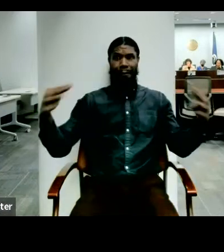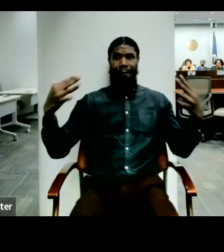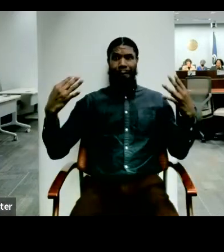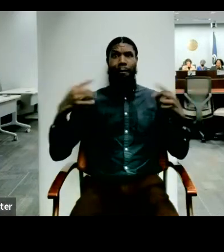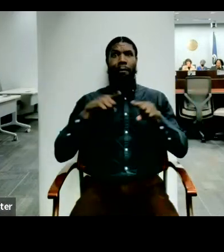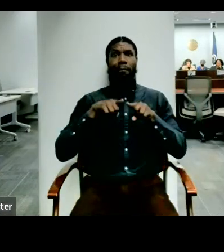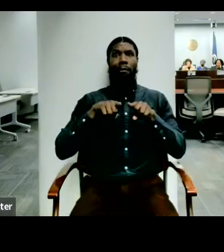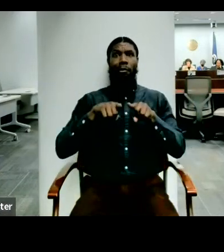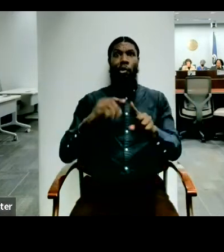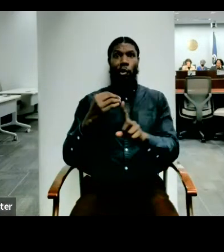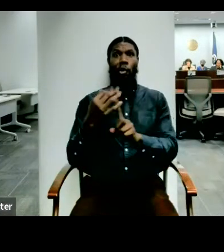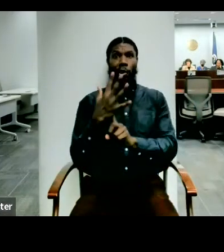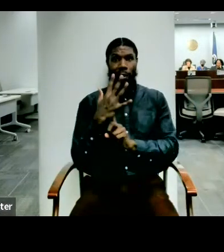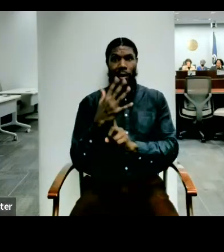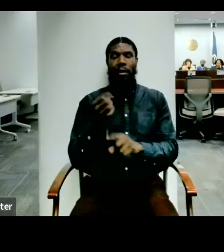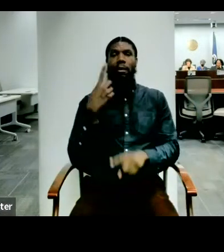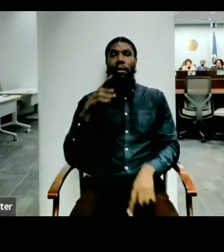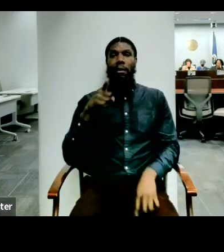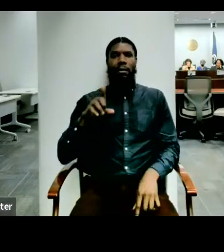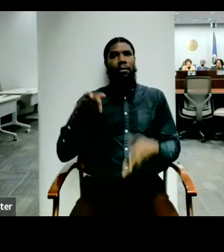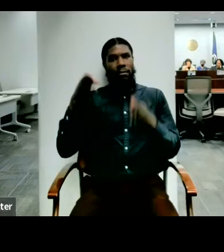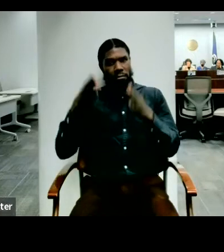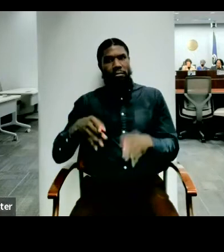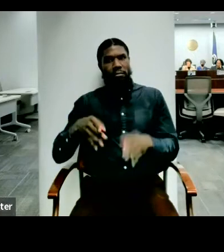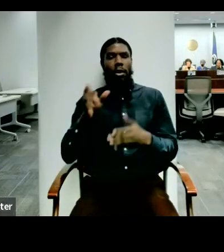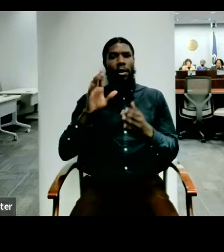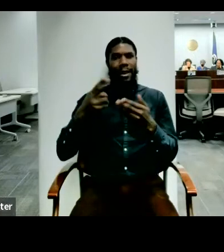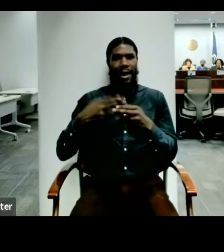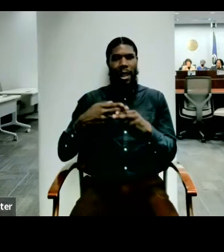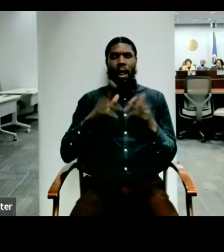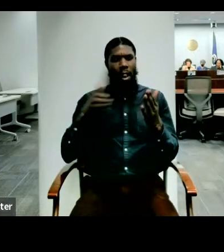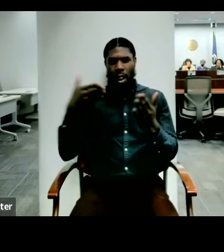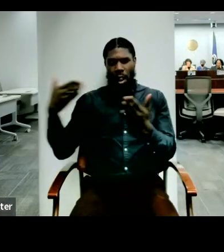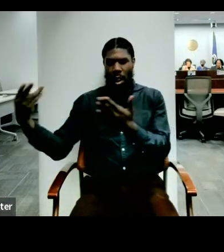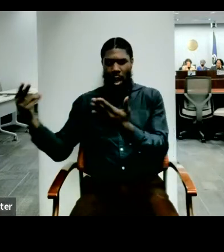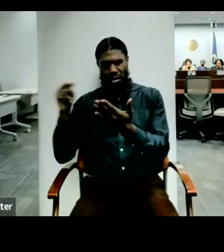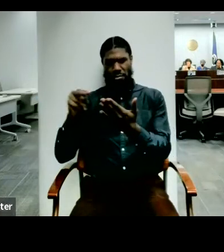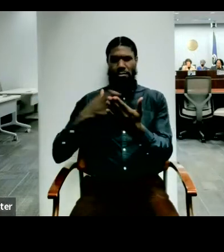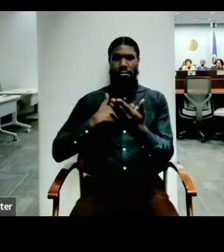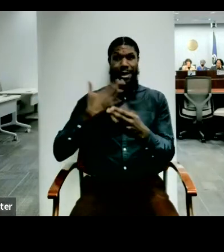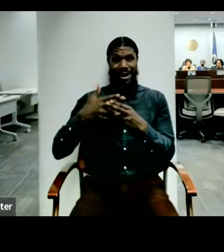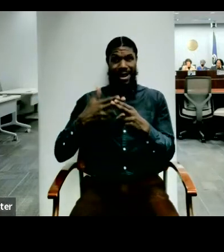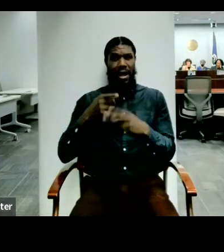When he was looking through a list of names he stopped at my name and said Ching Chong,